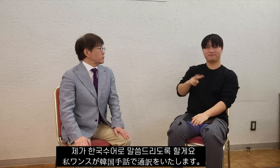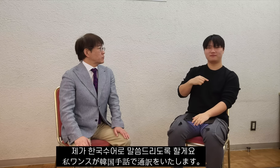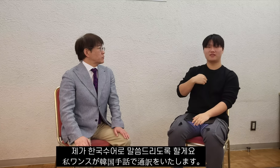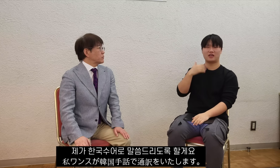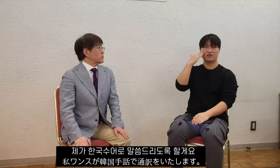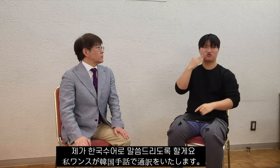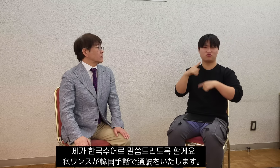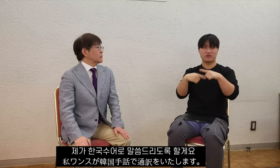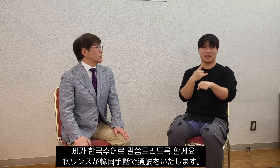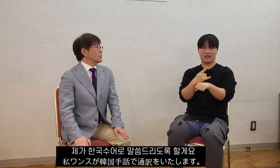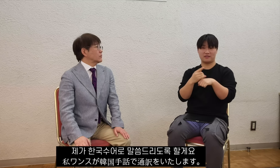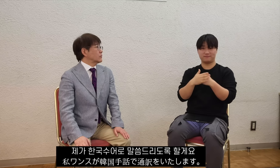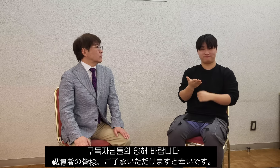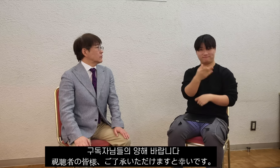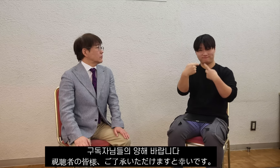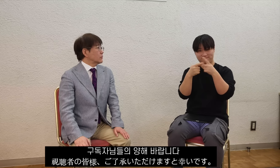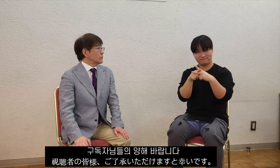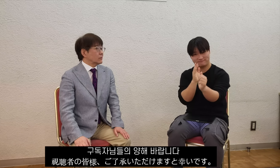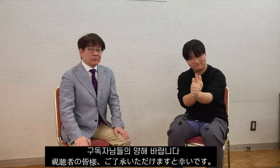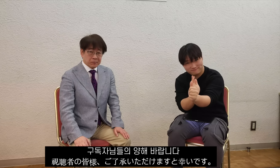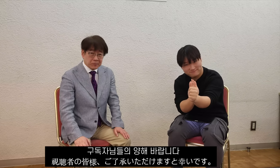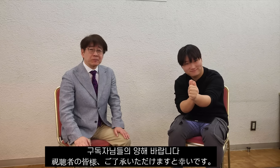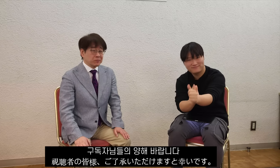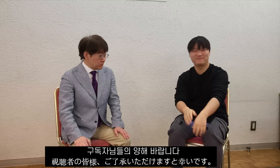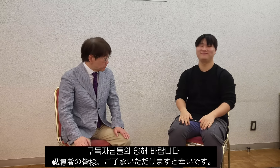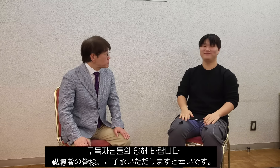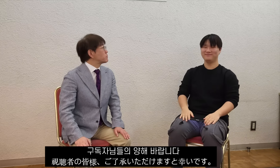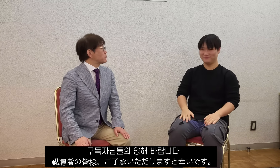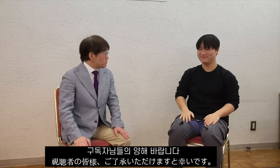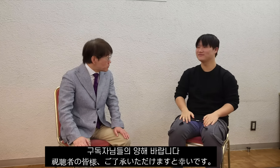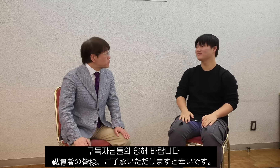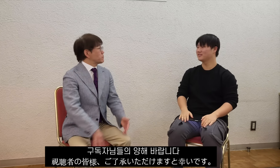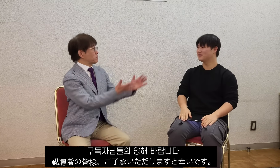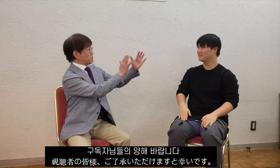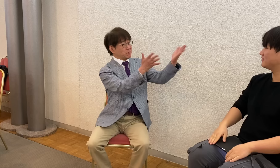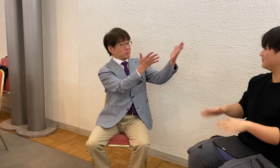I will speak in Korean sign language. Please understand our subscribers.